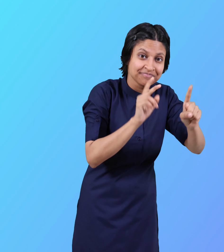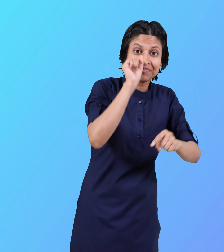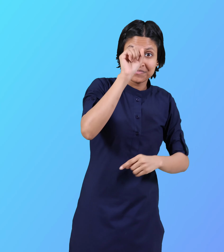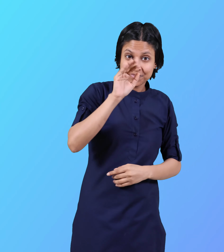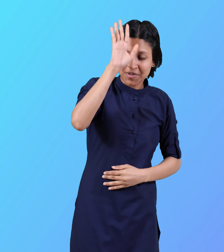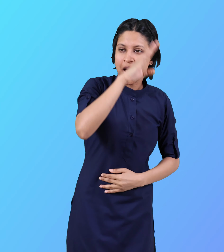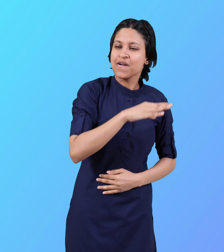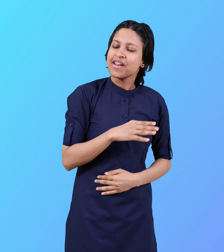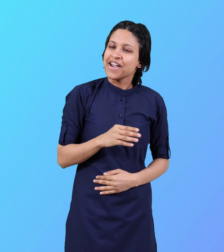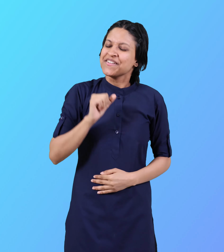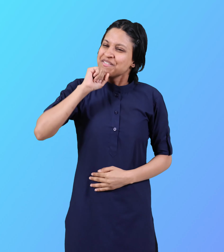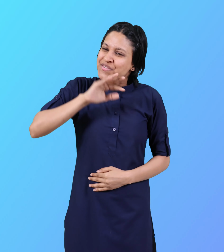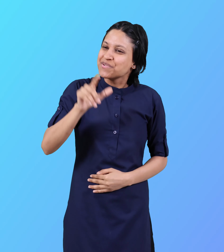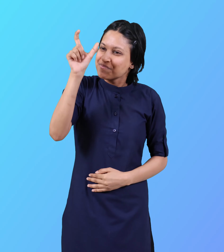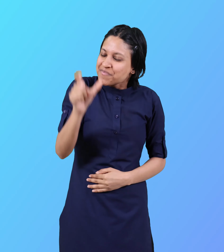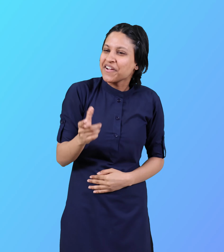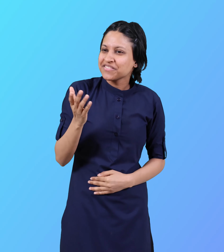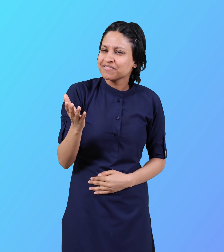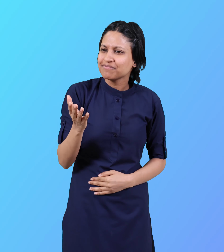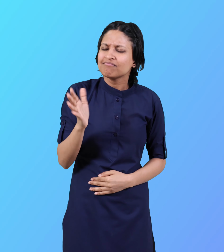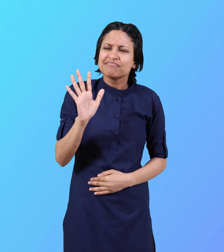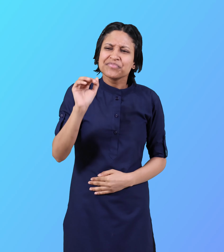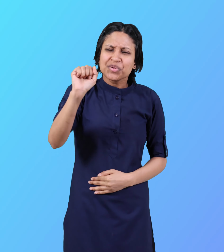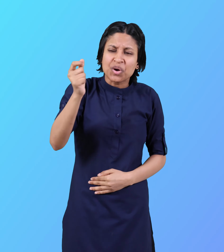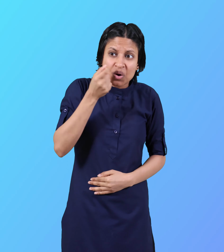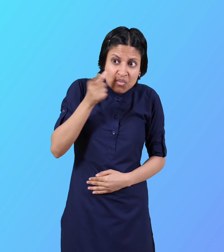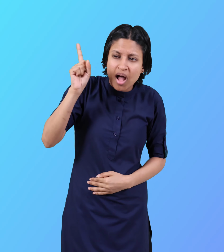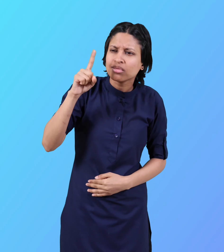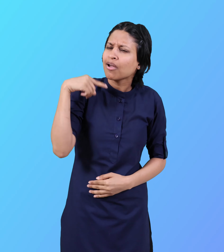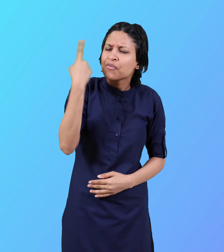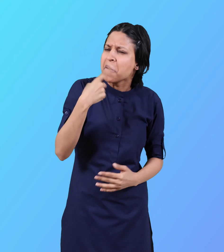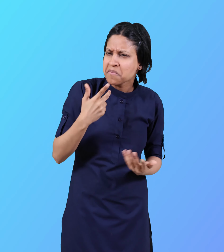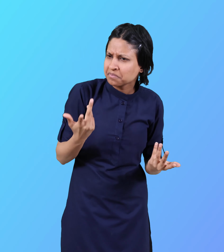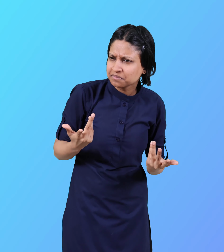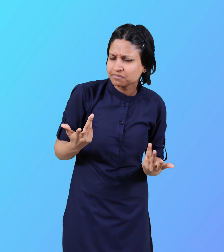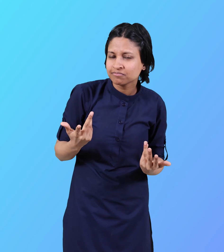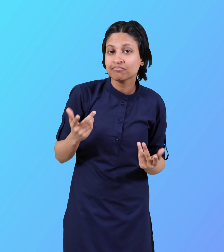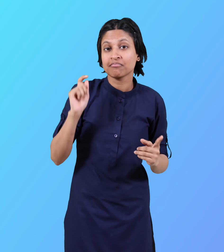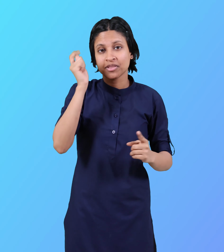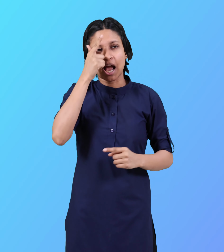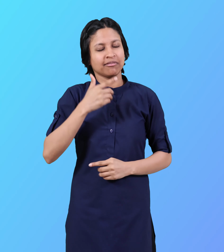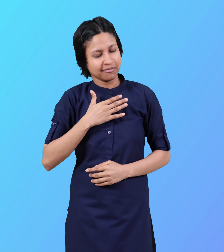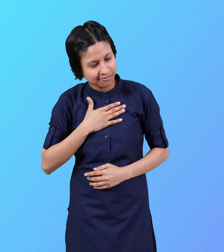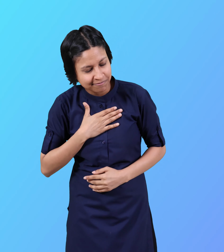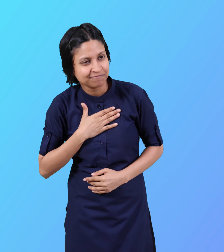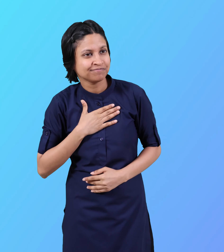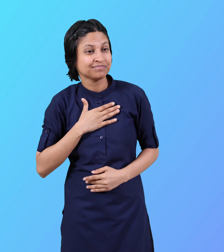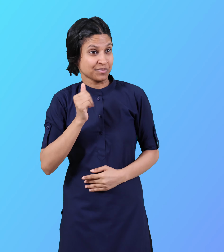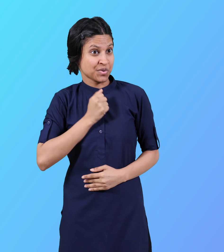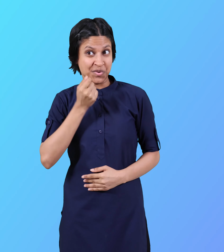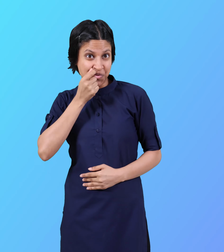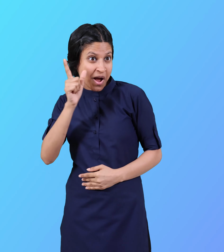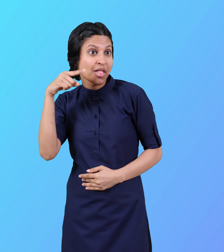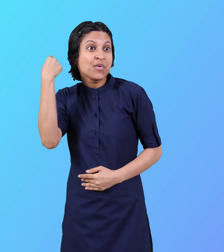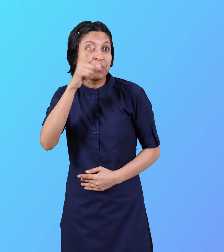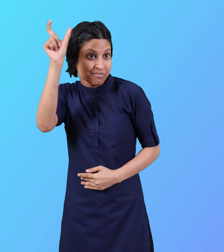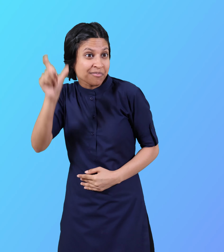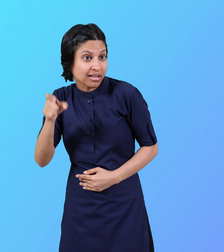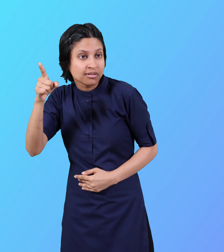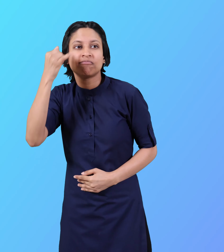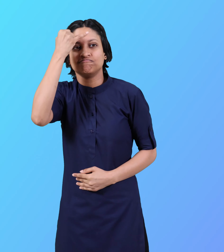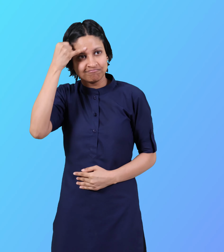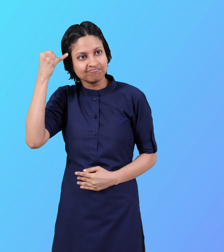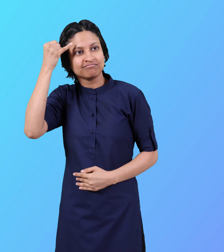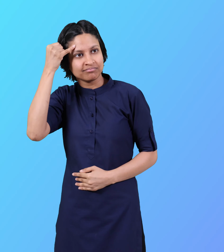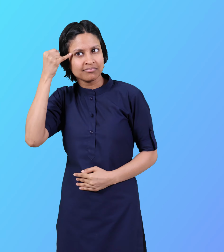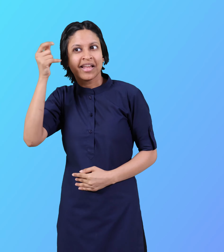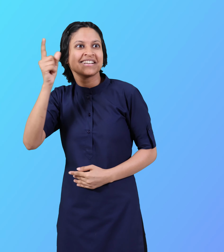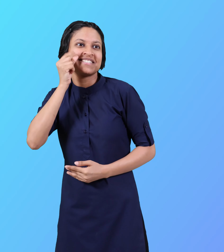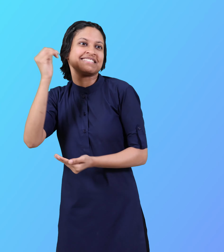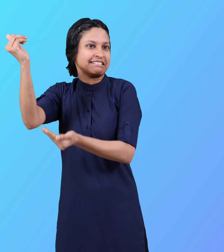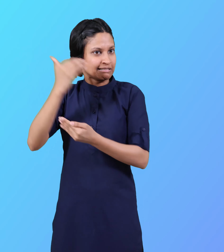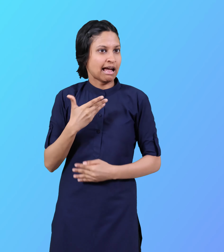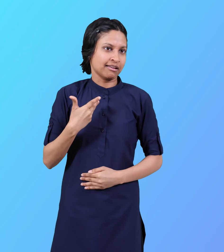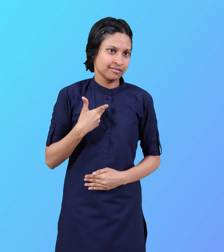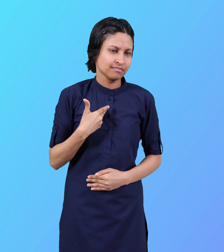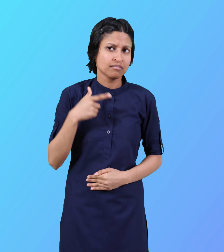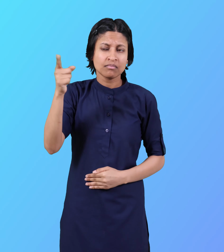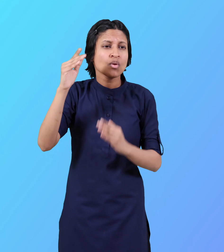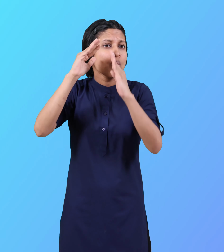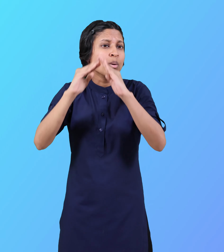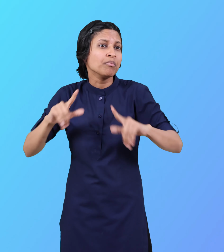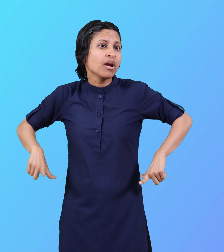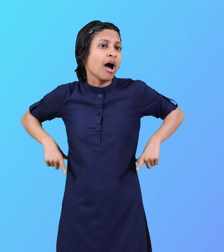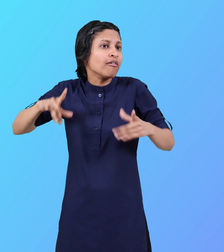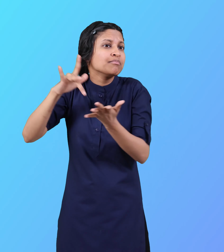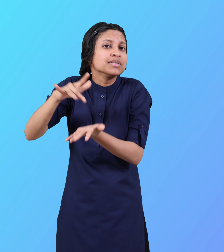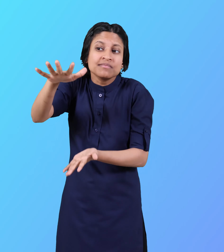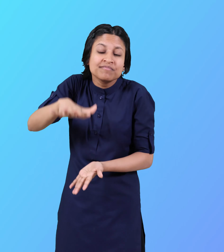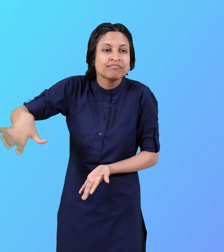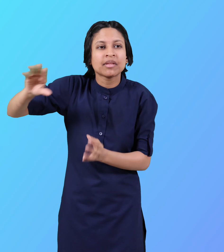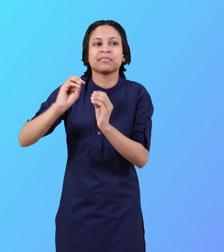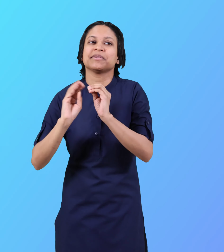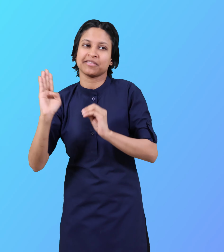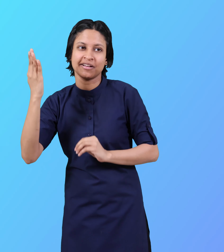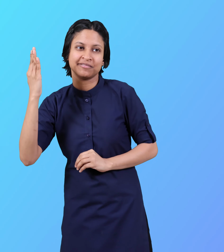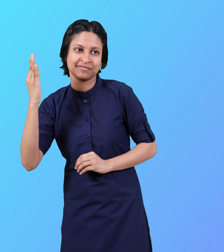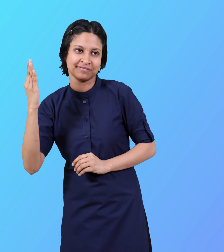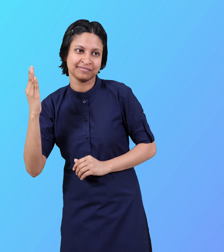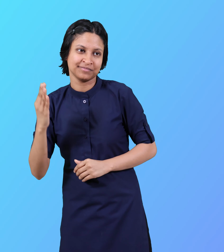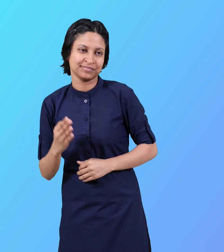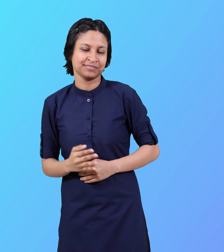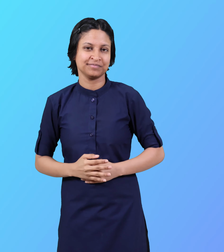Saul asked him, “Young man, who is your father?” David answered, “I am the son of your servant Jesse from Bethlehem.”